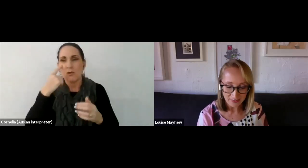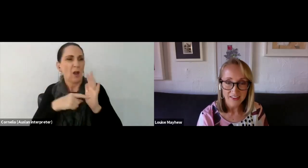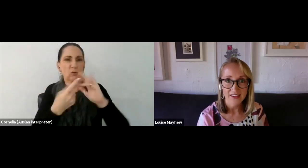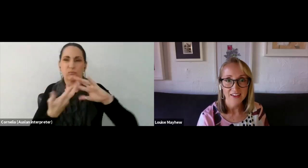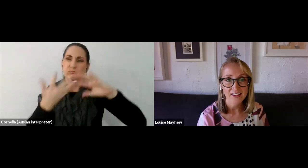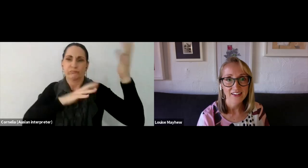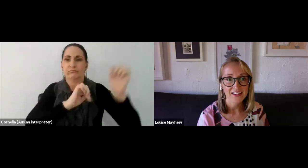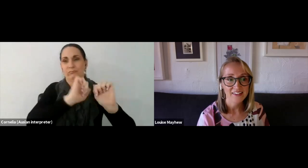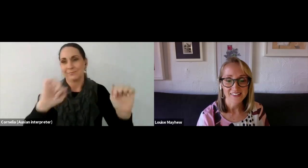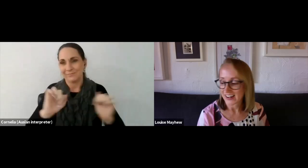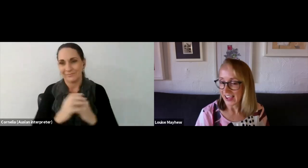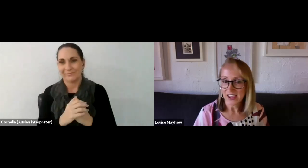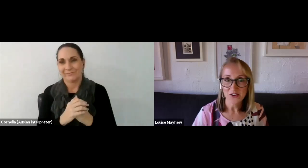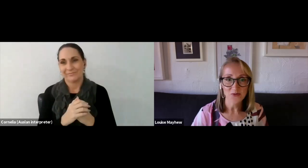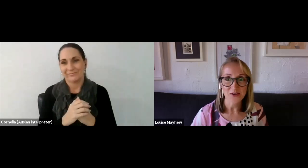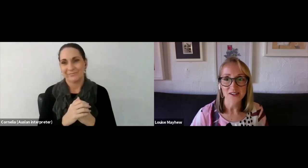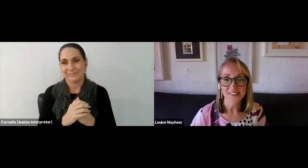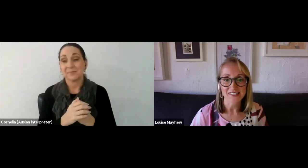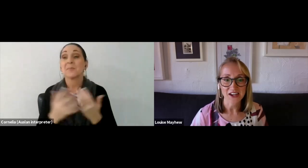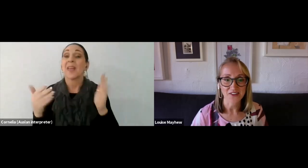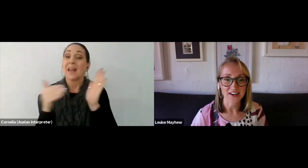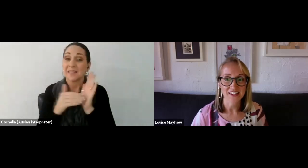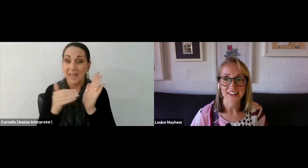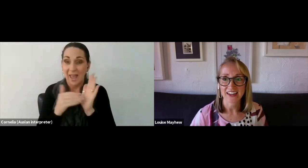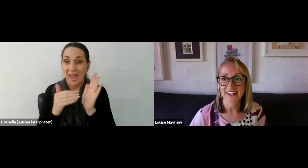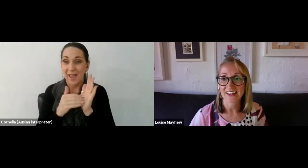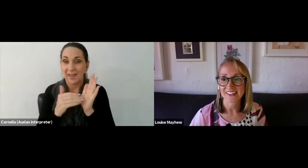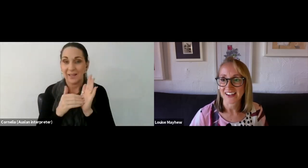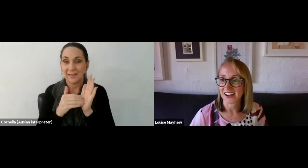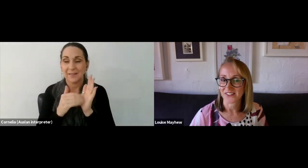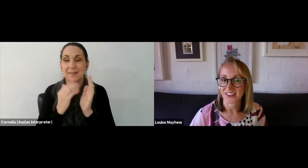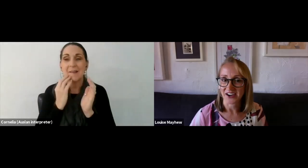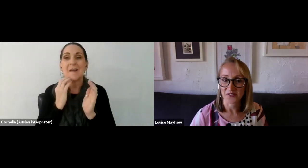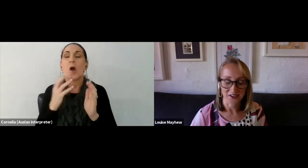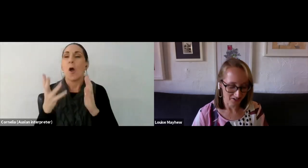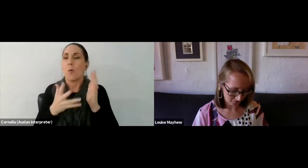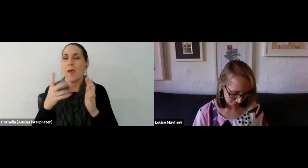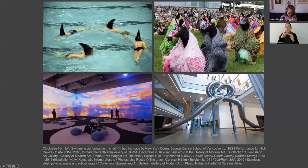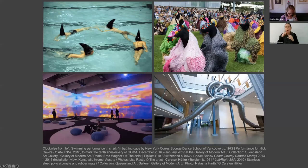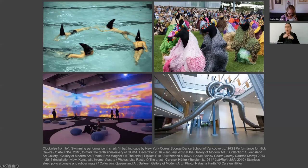Today we will discover another side of the art world.